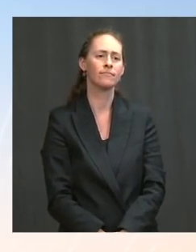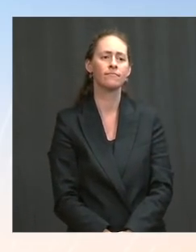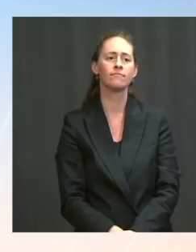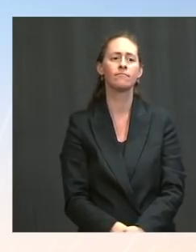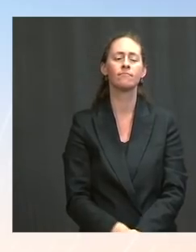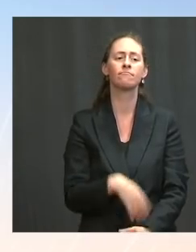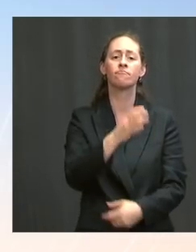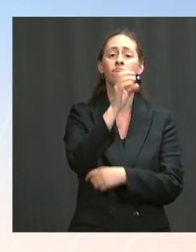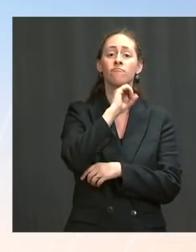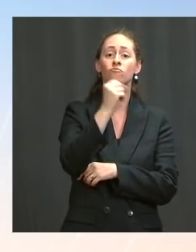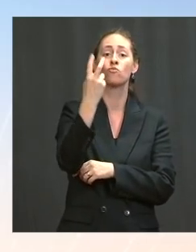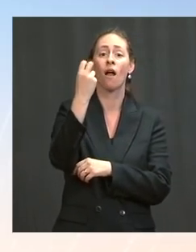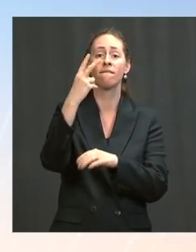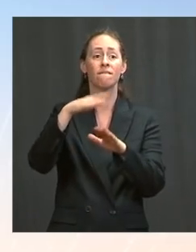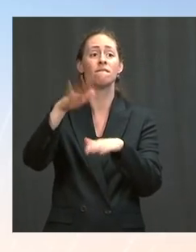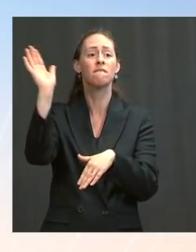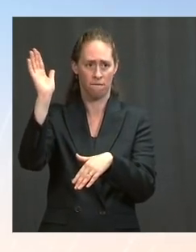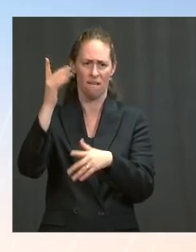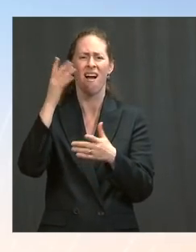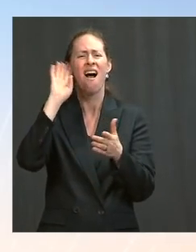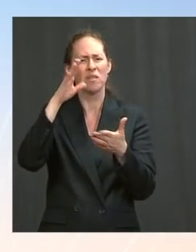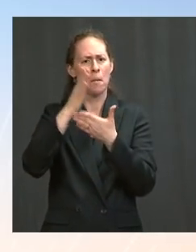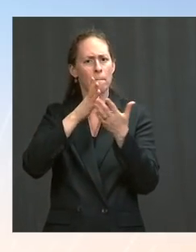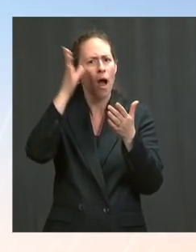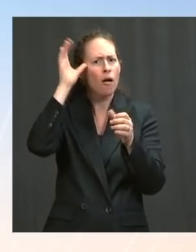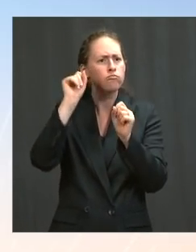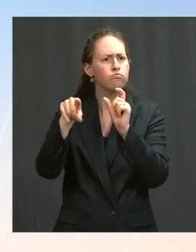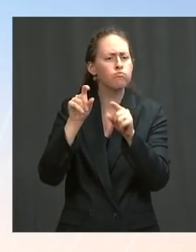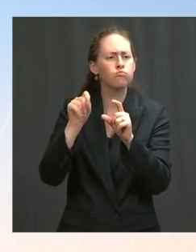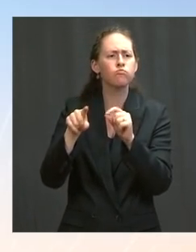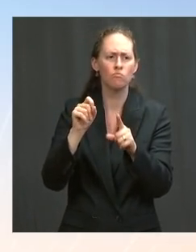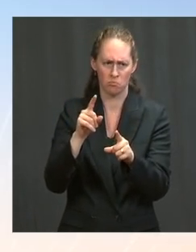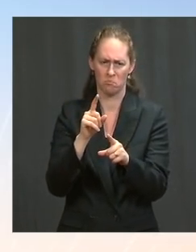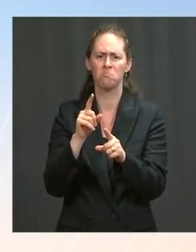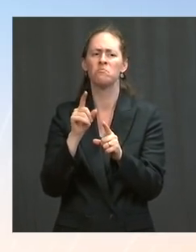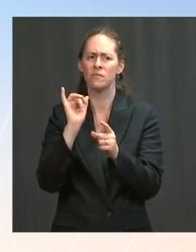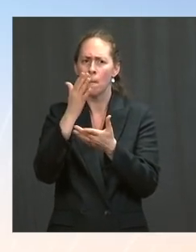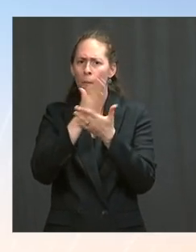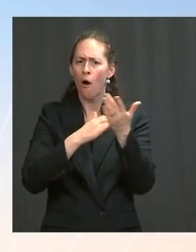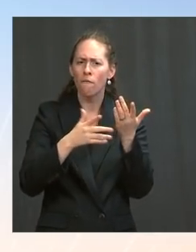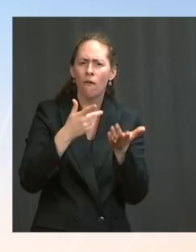And that is also part of our process of engaging with pediatricians and others to make sure parents can have those questions answered.